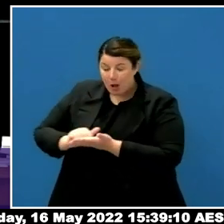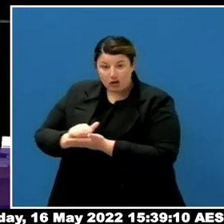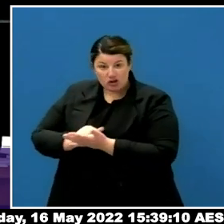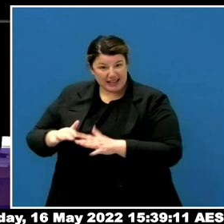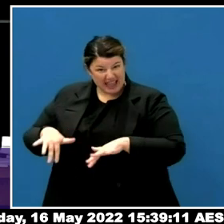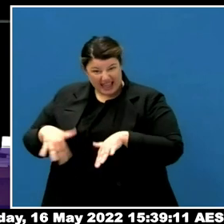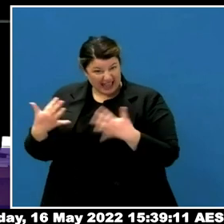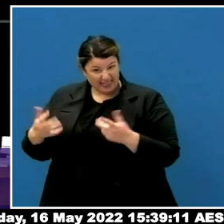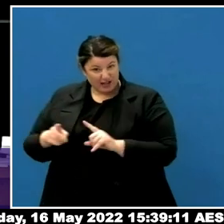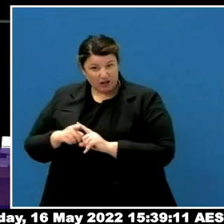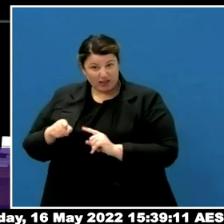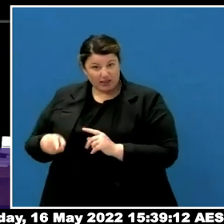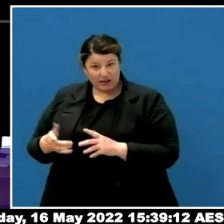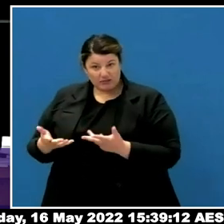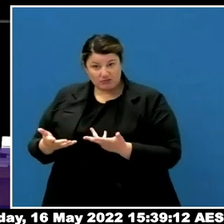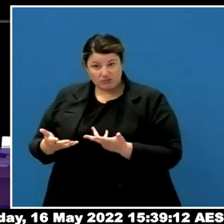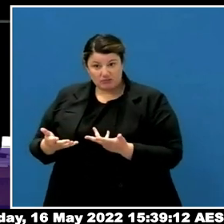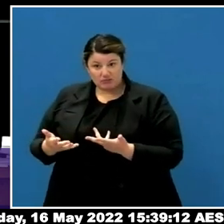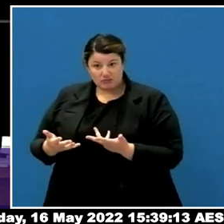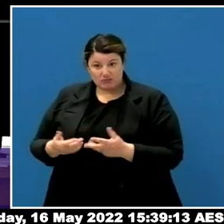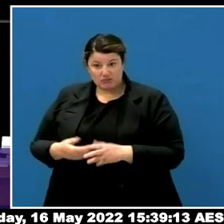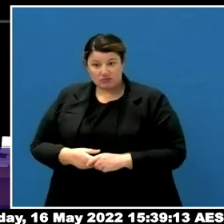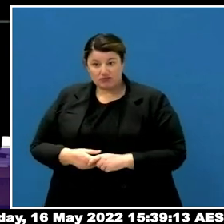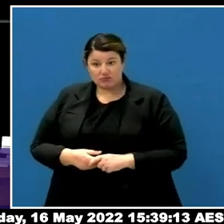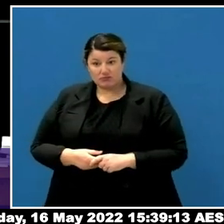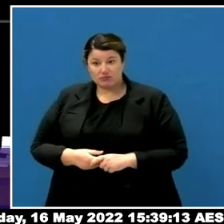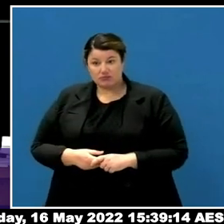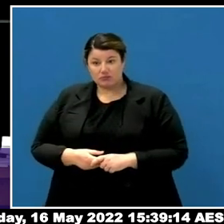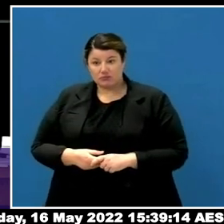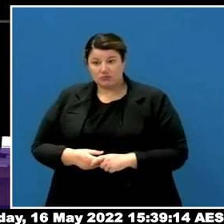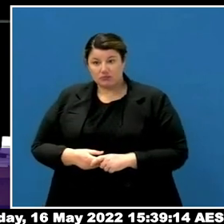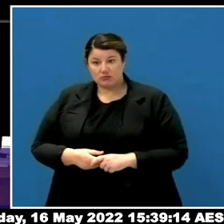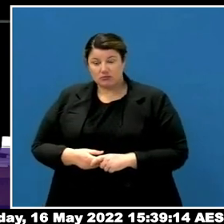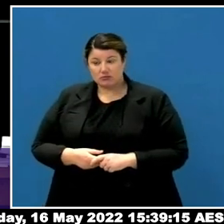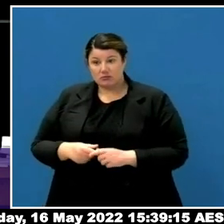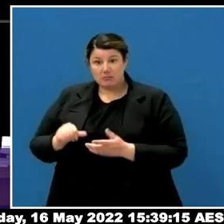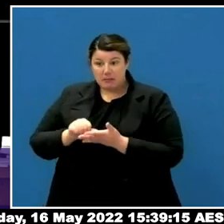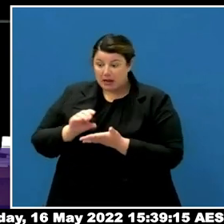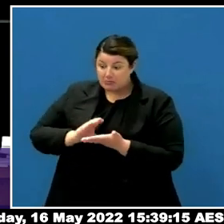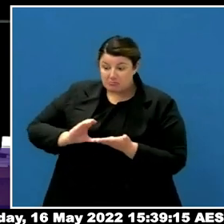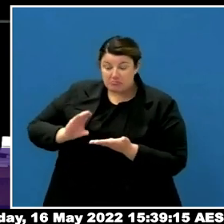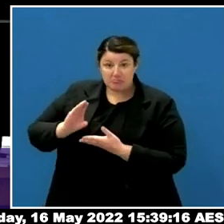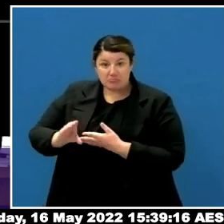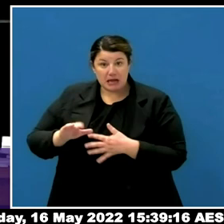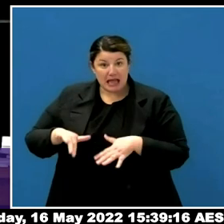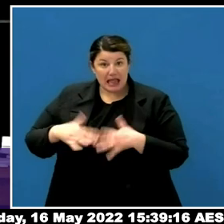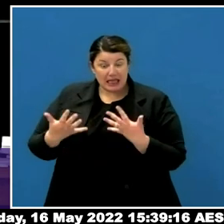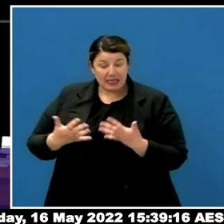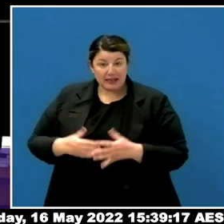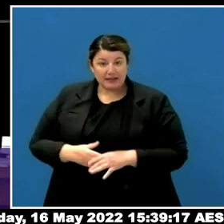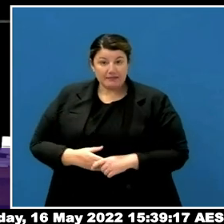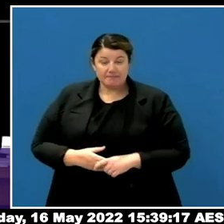discussed what that meant. What about compensation, an offer of compensation for Toby? No. MR FOGARTY: No refund of fees?